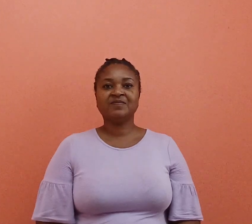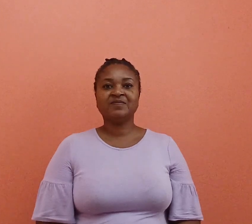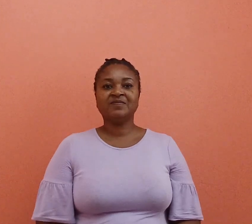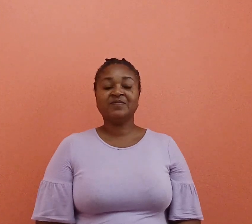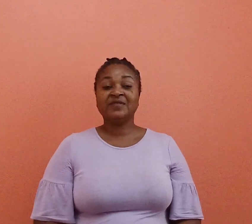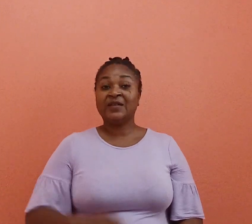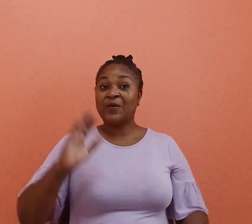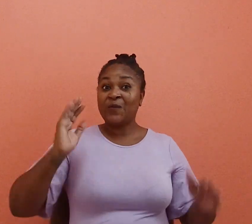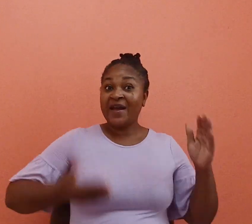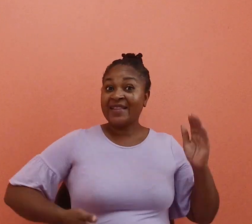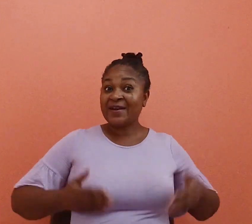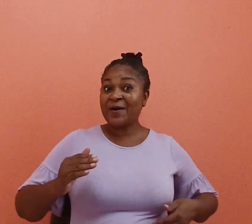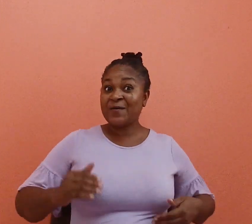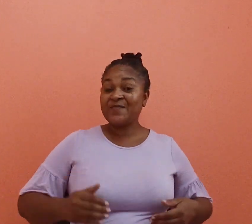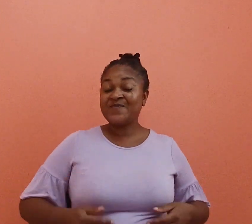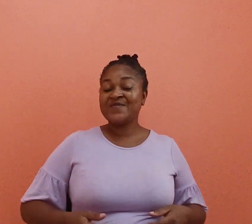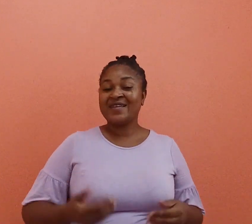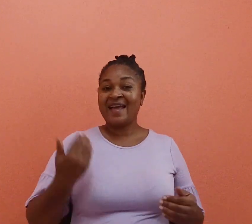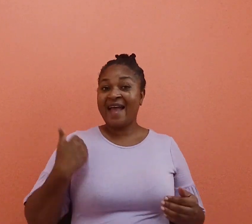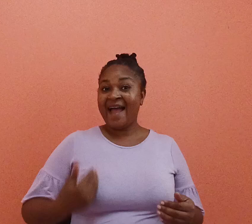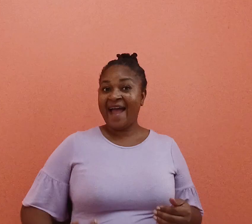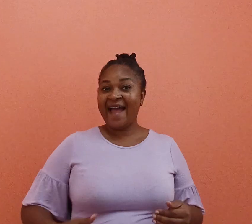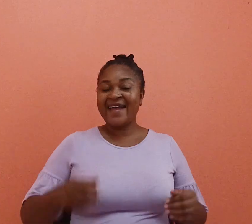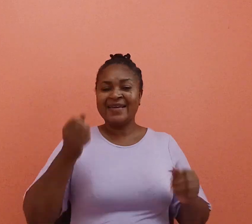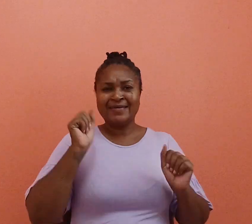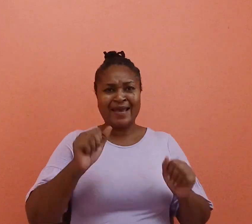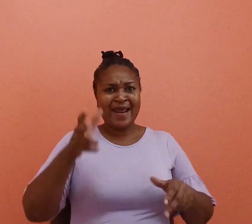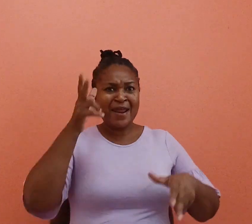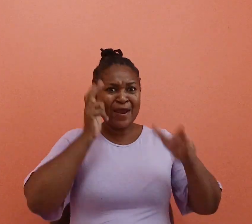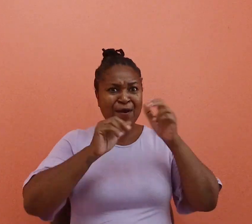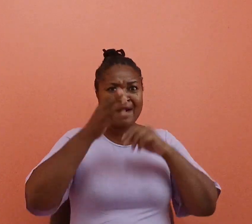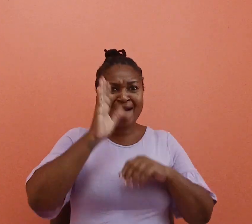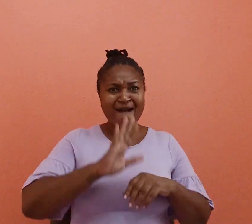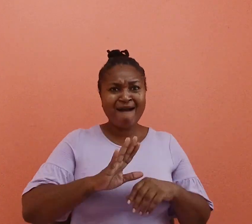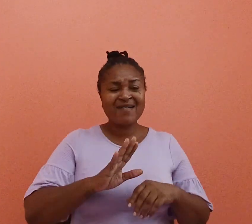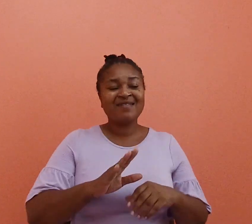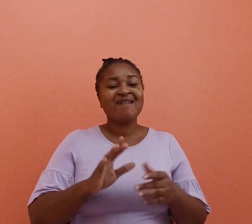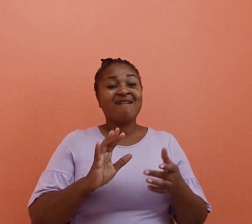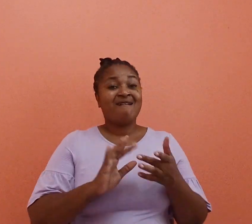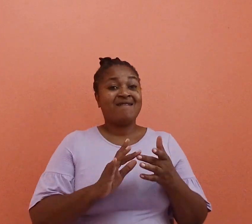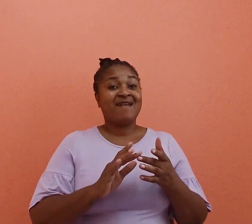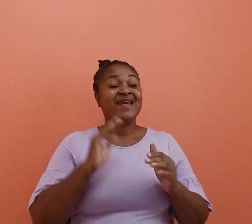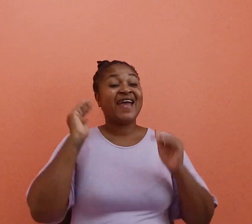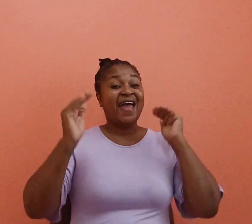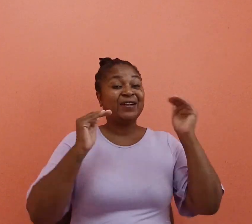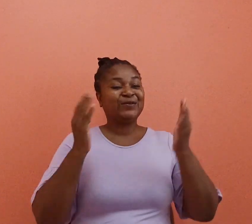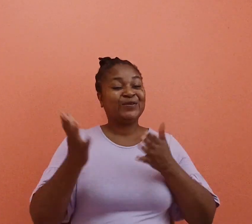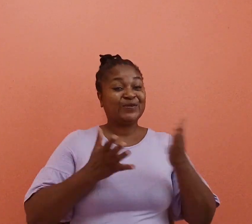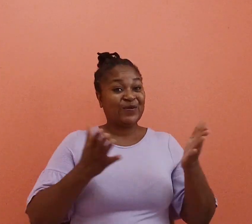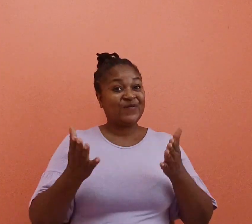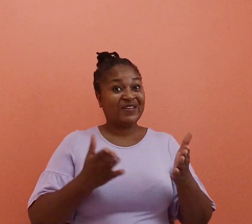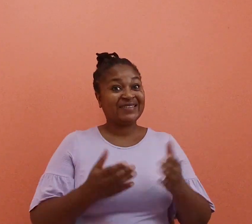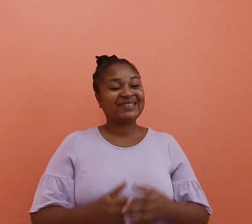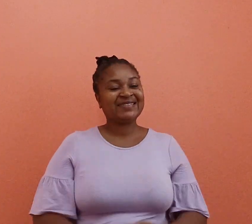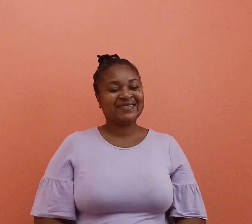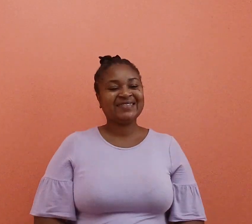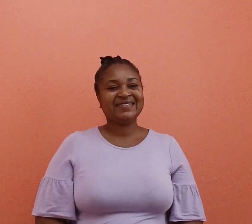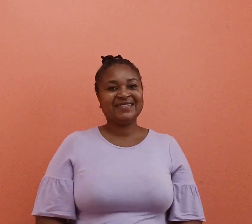Welcome to I can hear God online adult service.